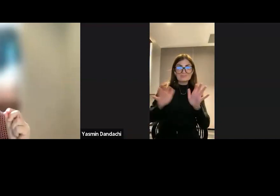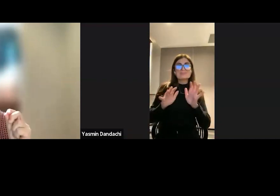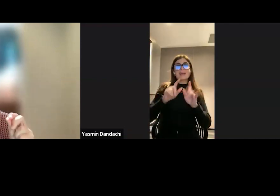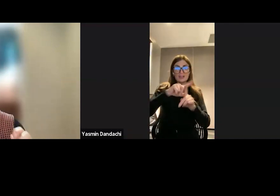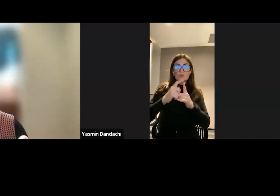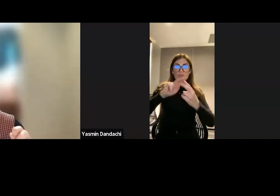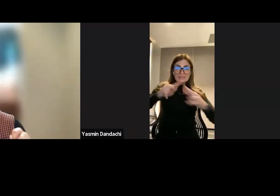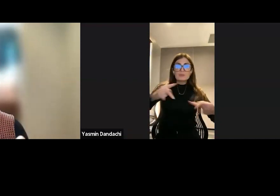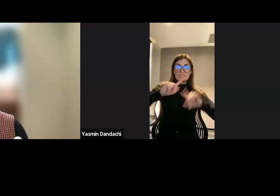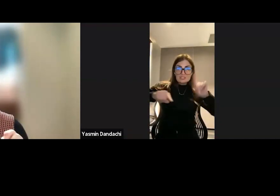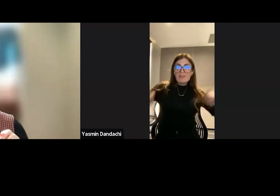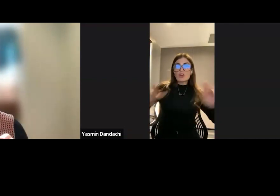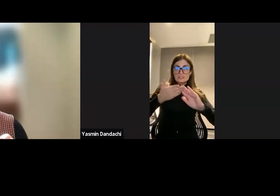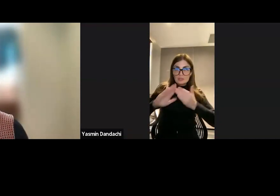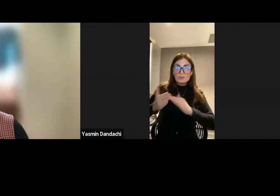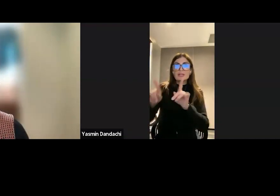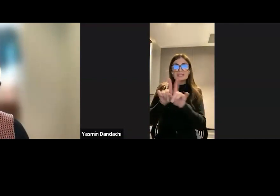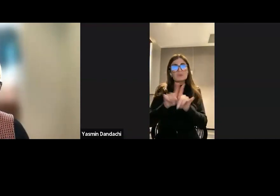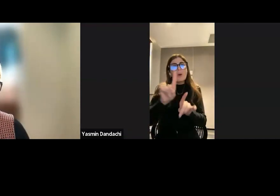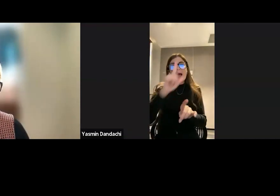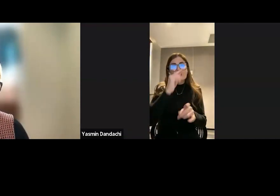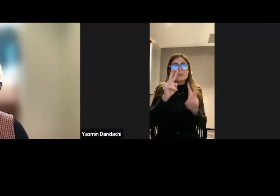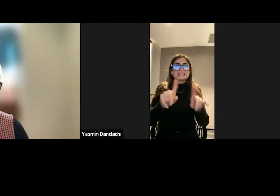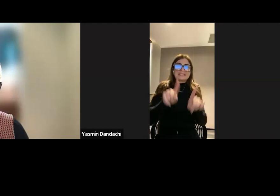but there are really distinct differences and those differences